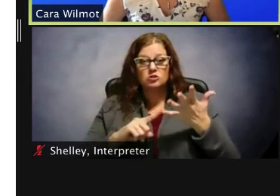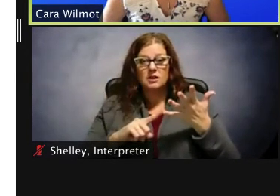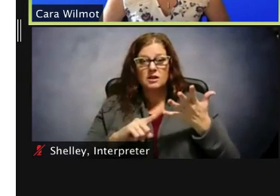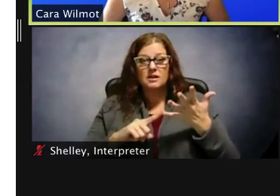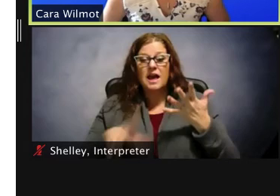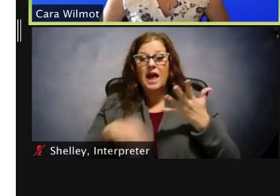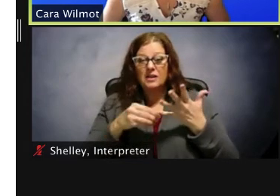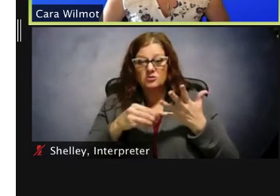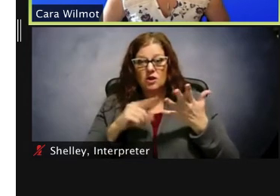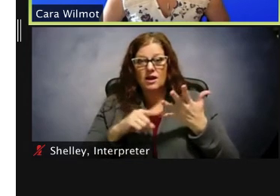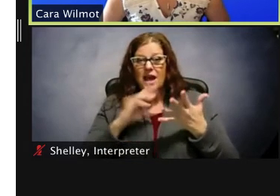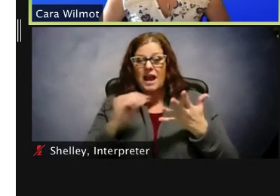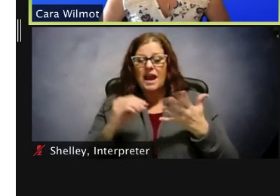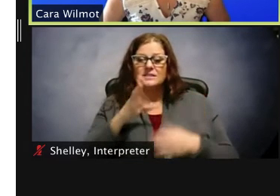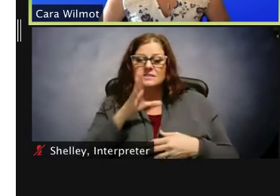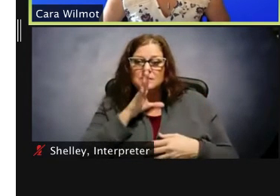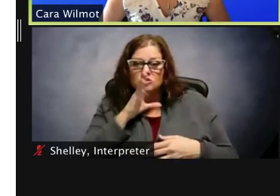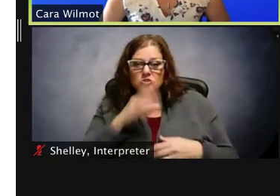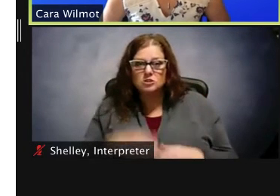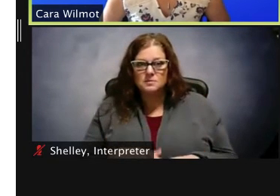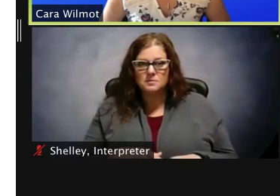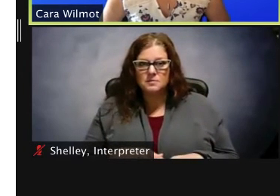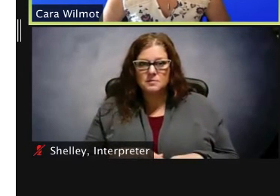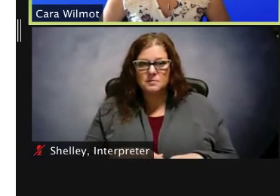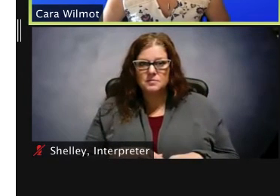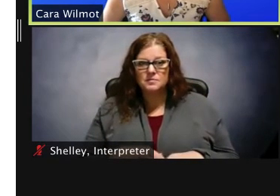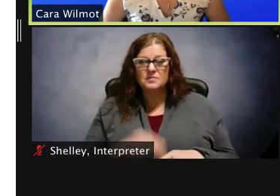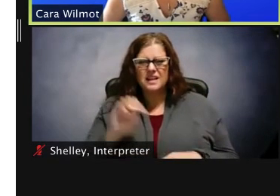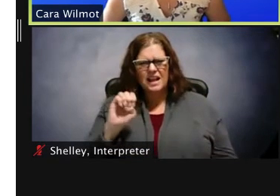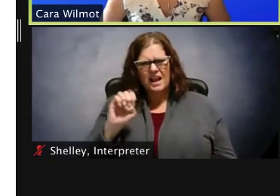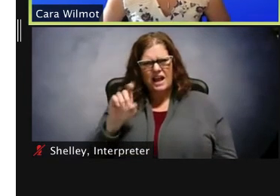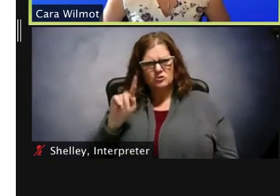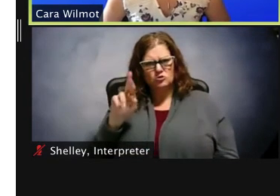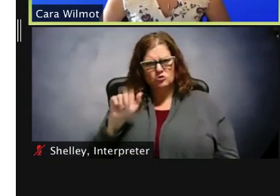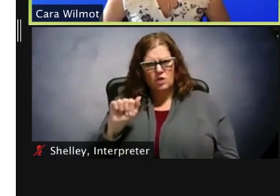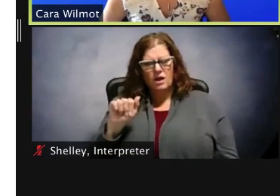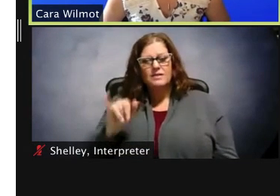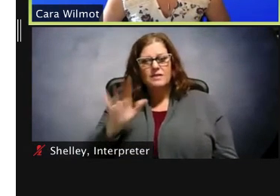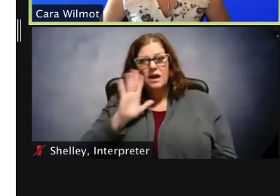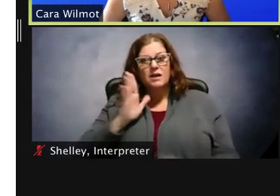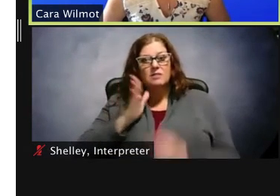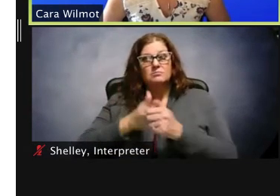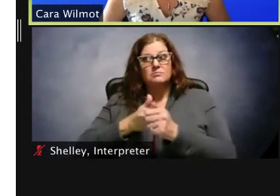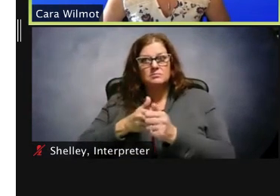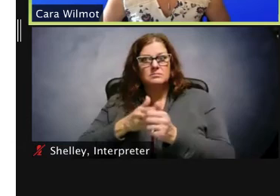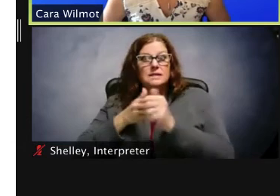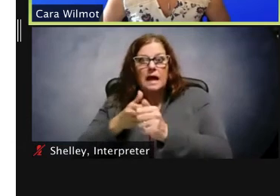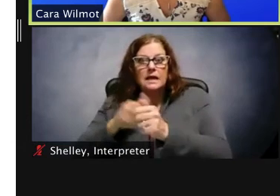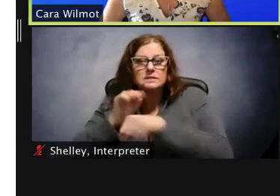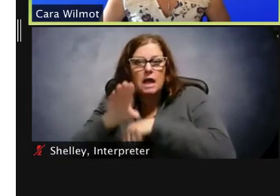and Speech. As for the “Extras,” those are going to the guidance counselor, field trips… I can't